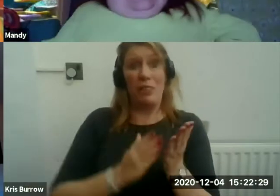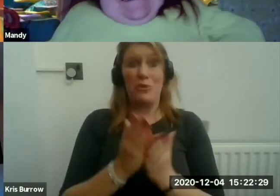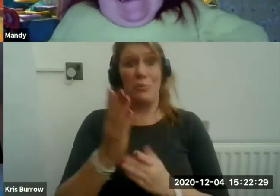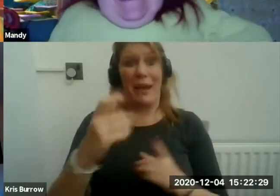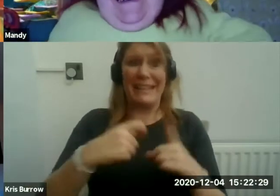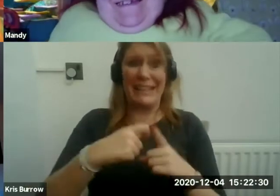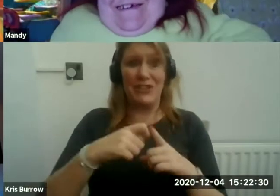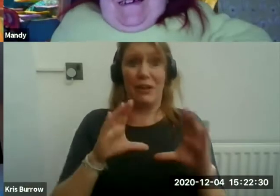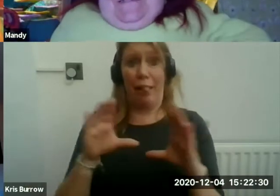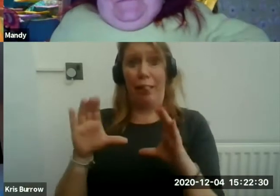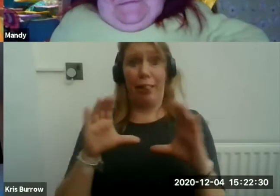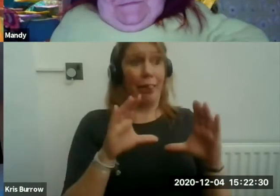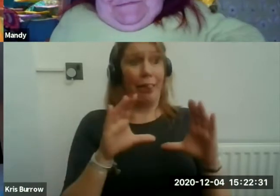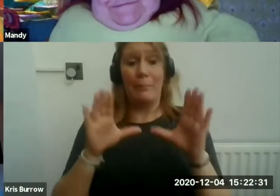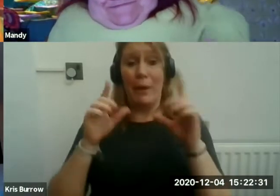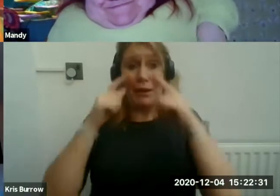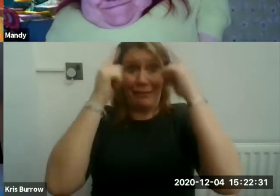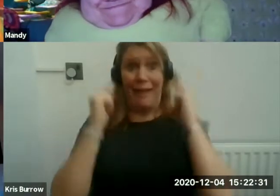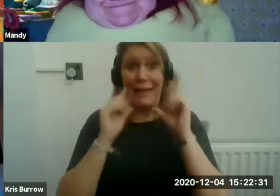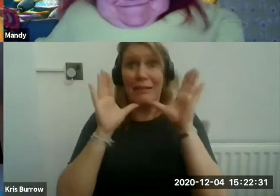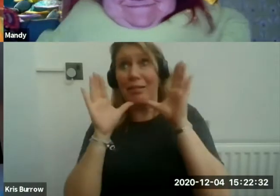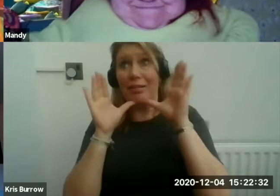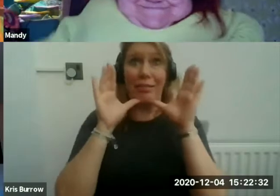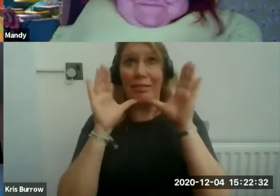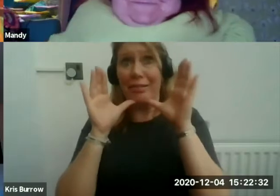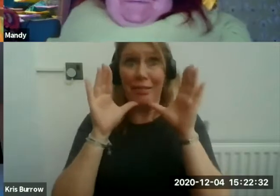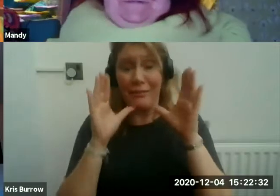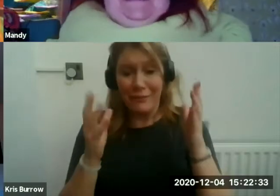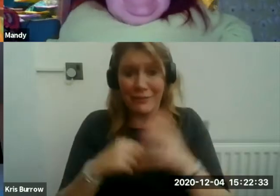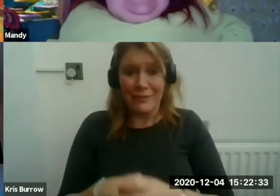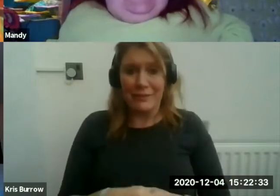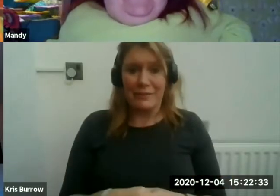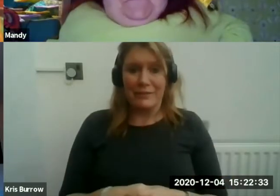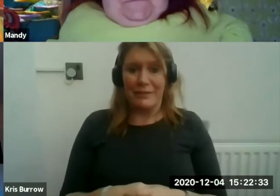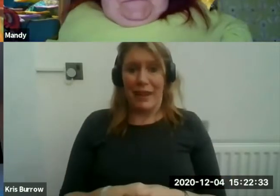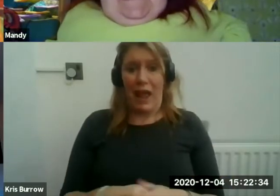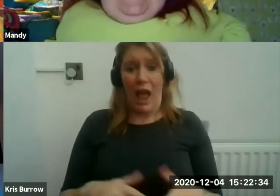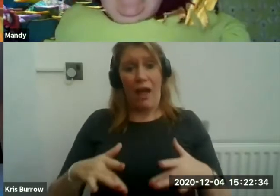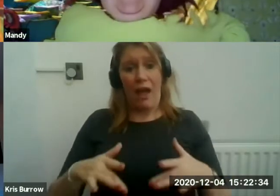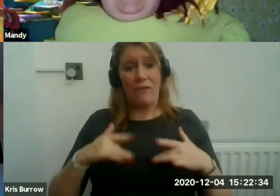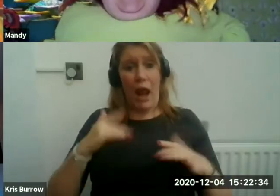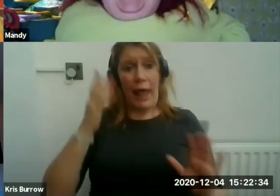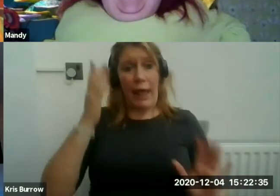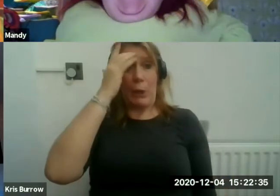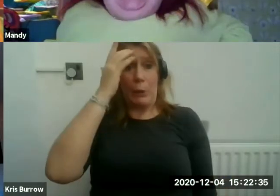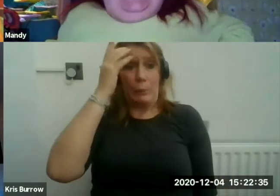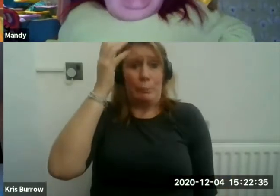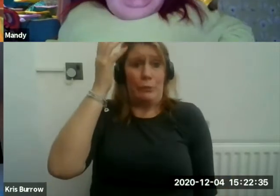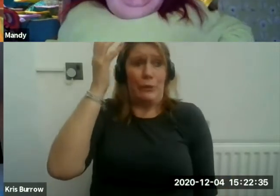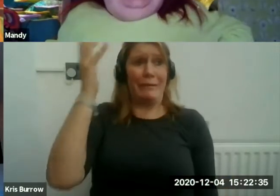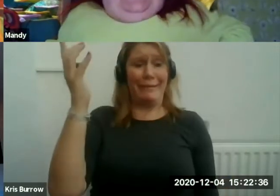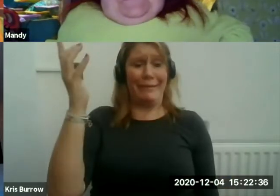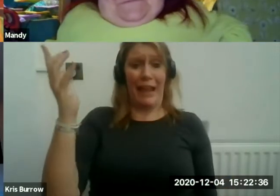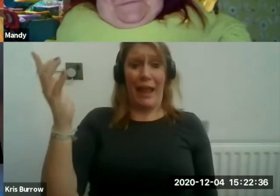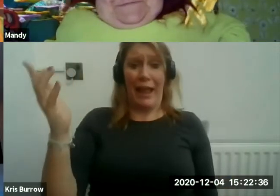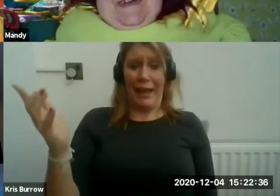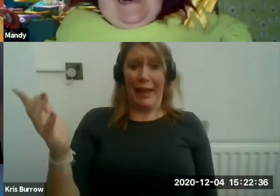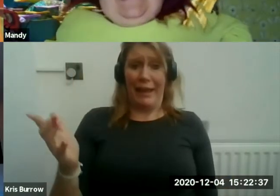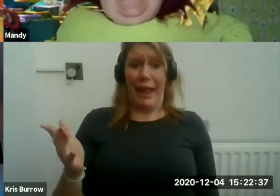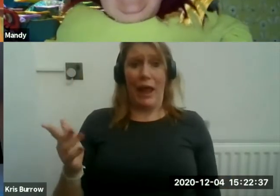I was quite, I felt like an empress really on a cushion and I'm going to write